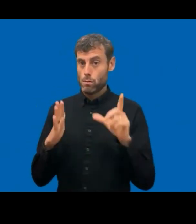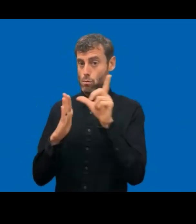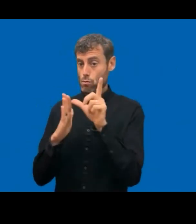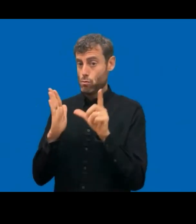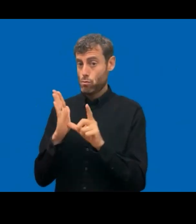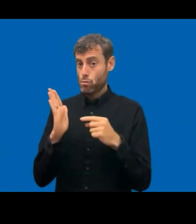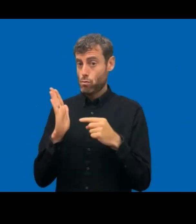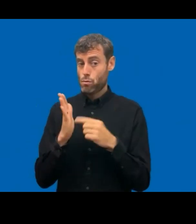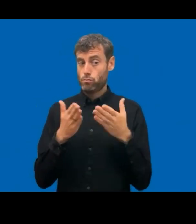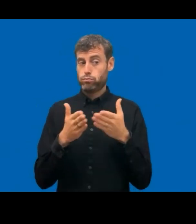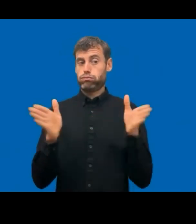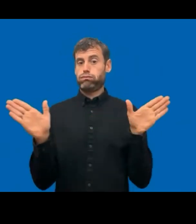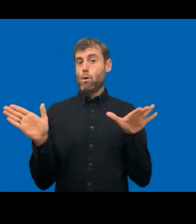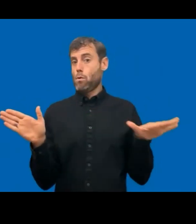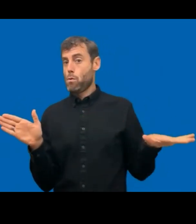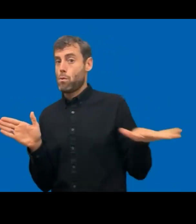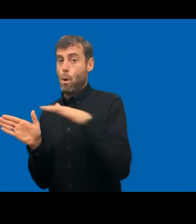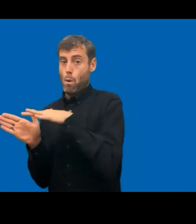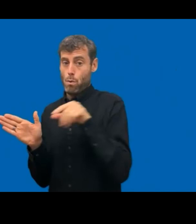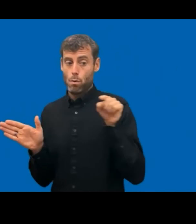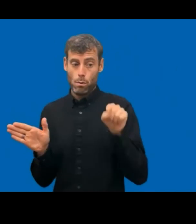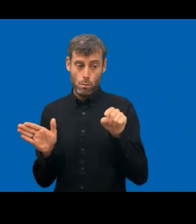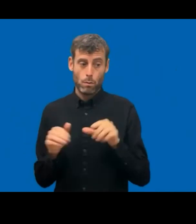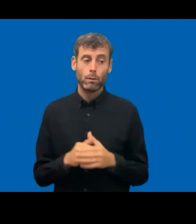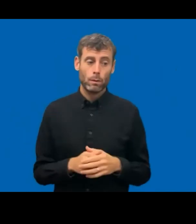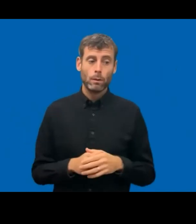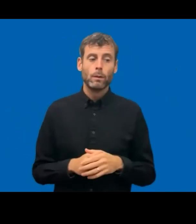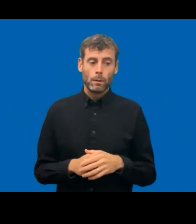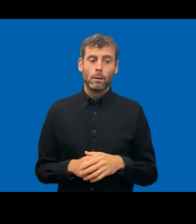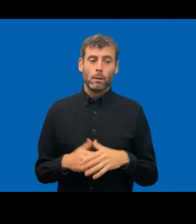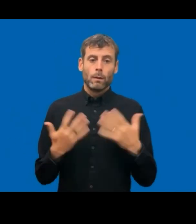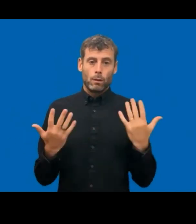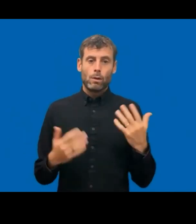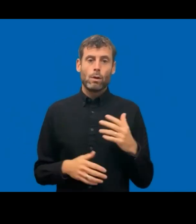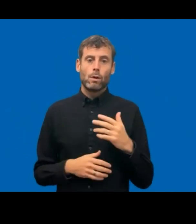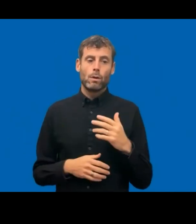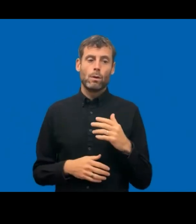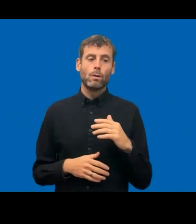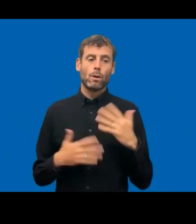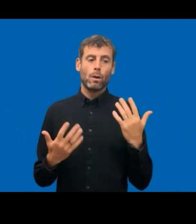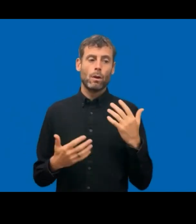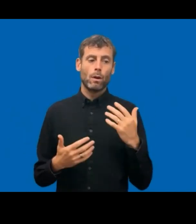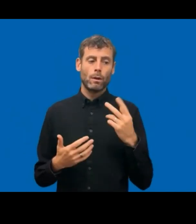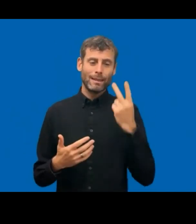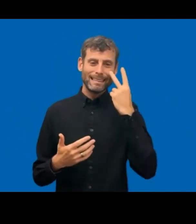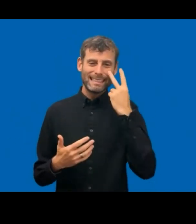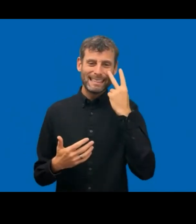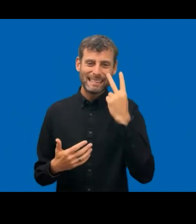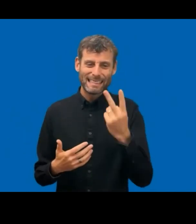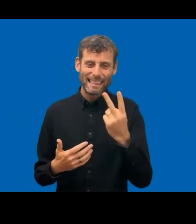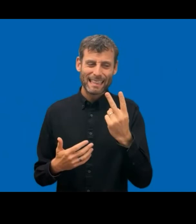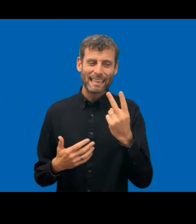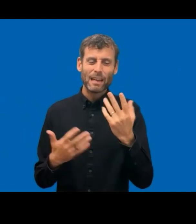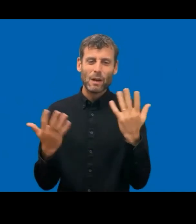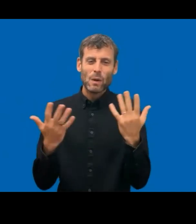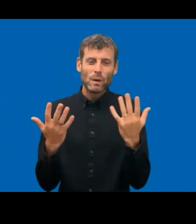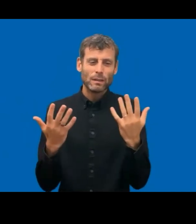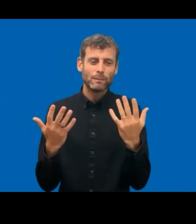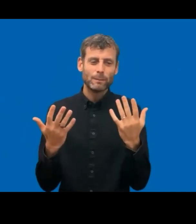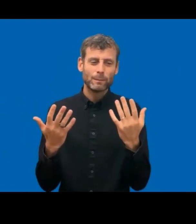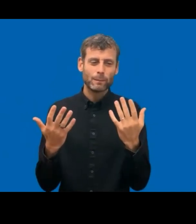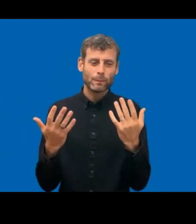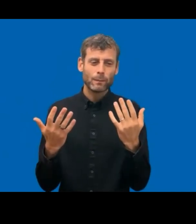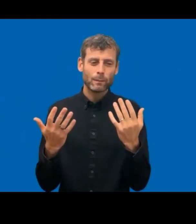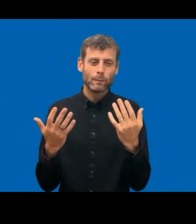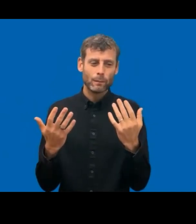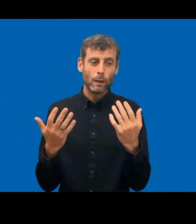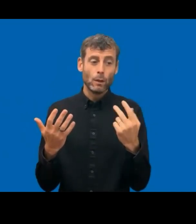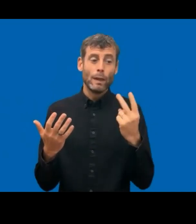AA success criteria that were put in place, and we have, so far, not had the advantage